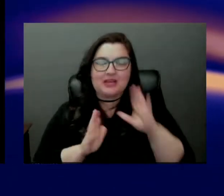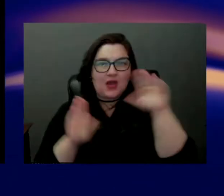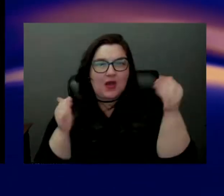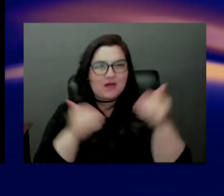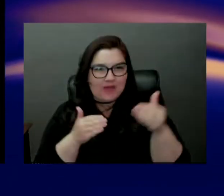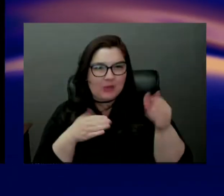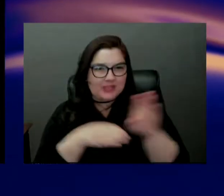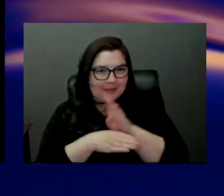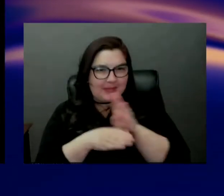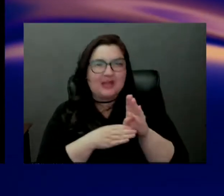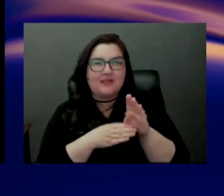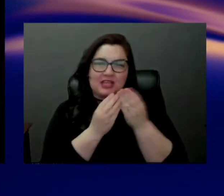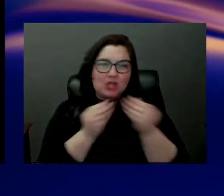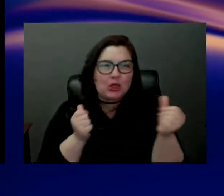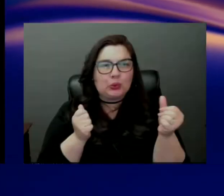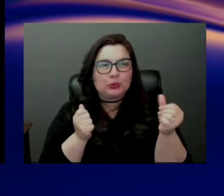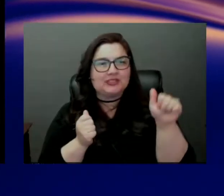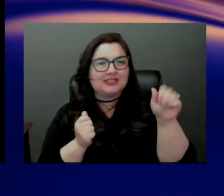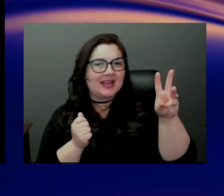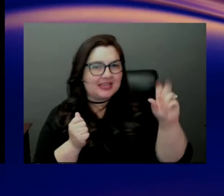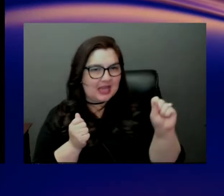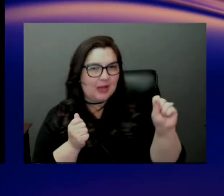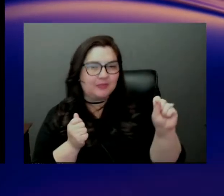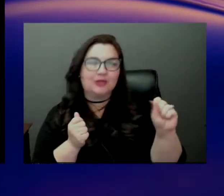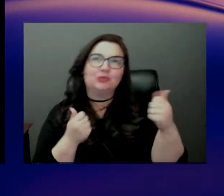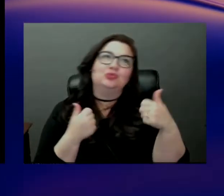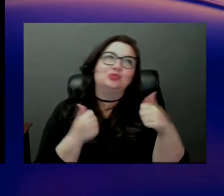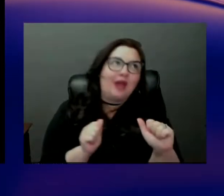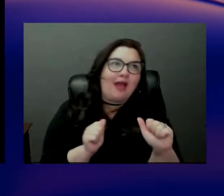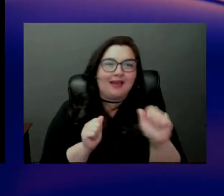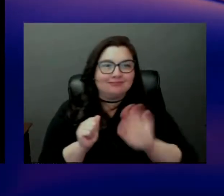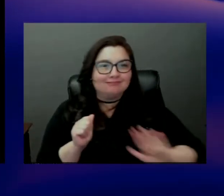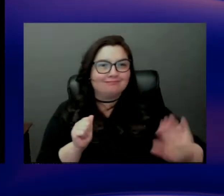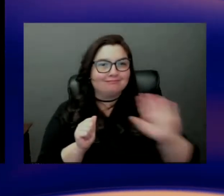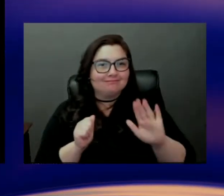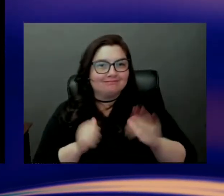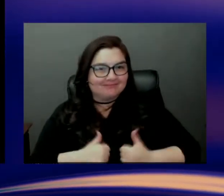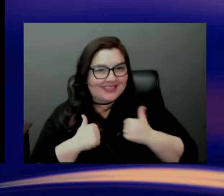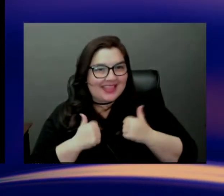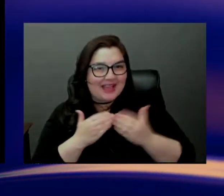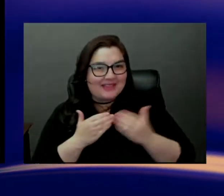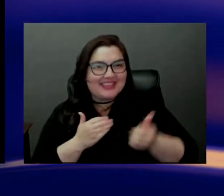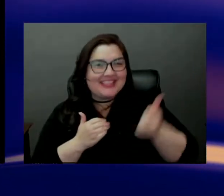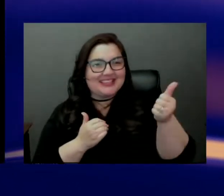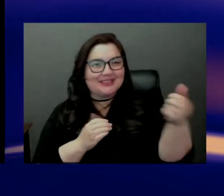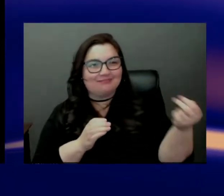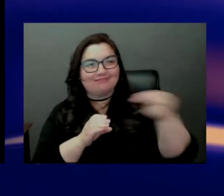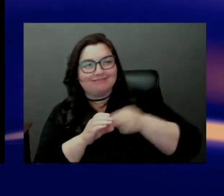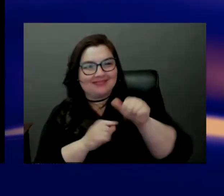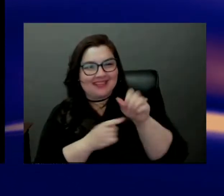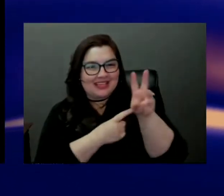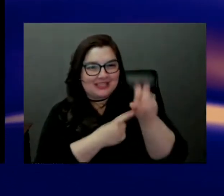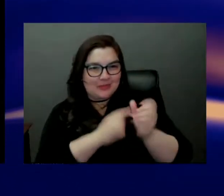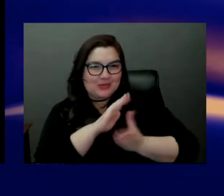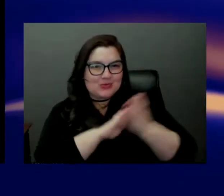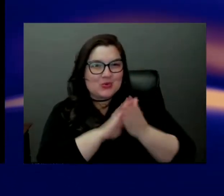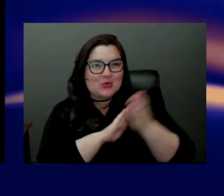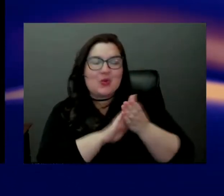to try to make life easier for those enterprises to come on to AWS and run those important workloads that they wanna run.